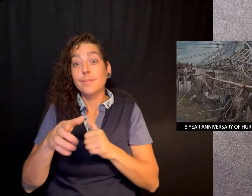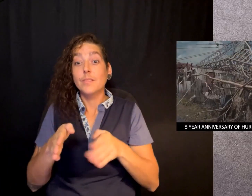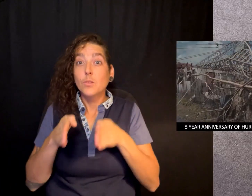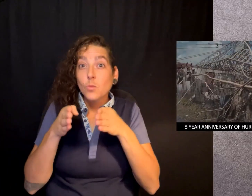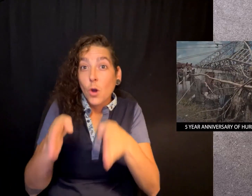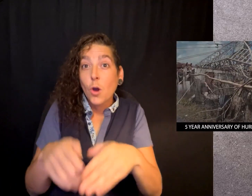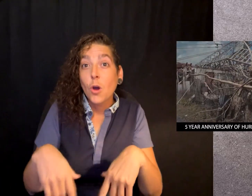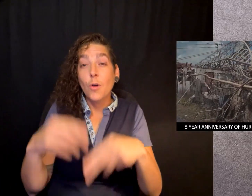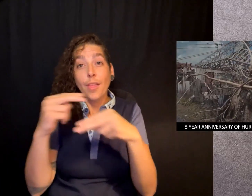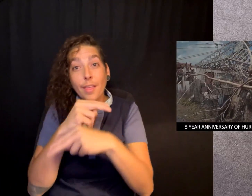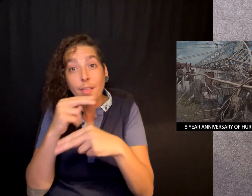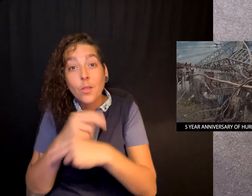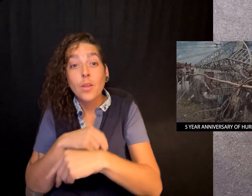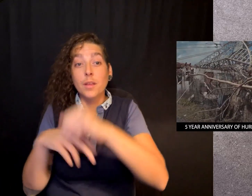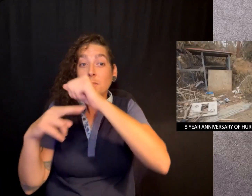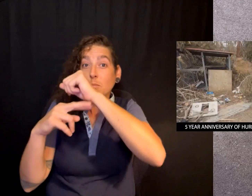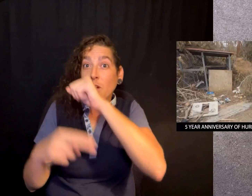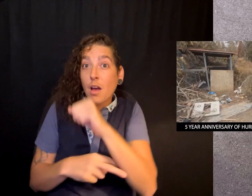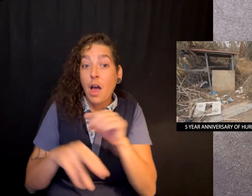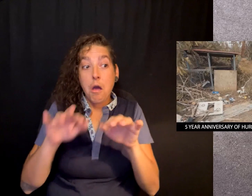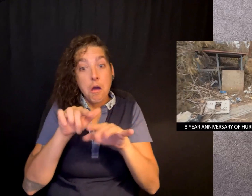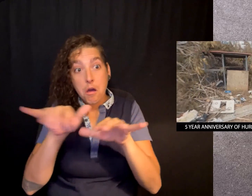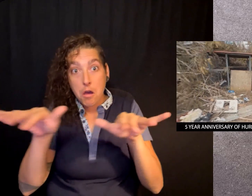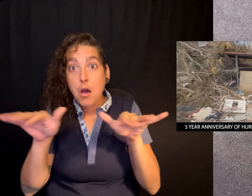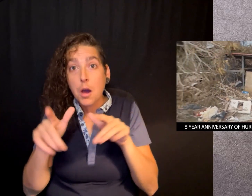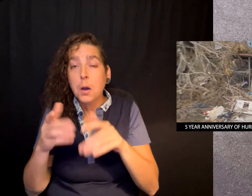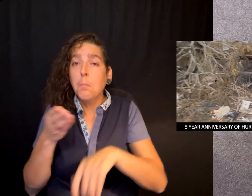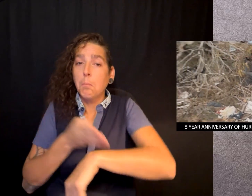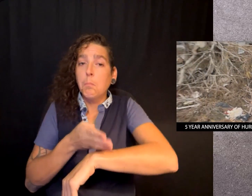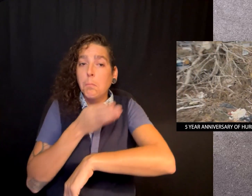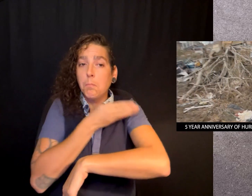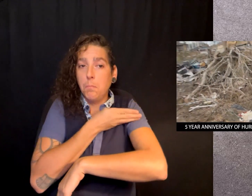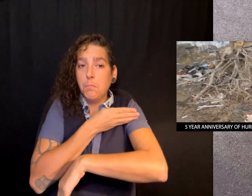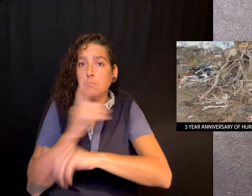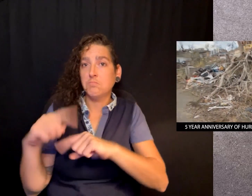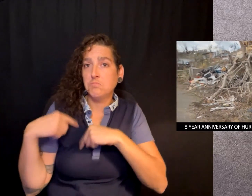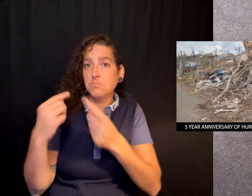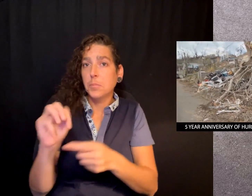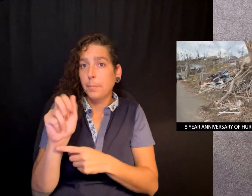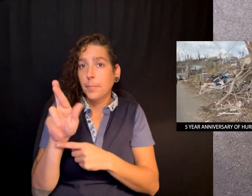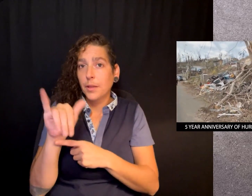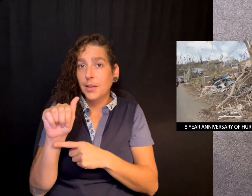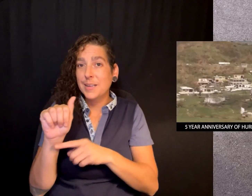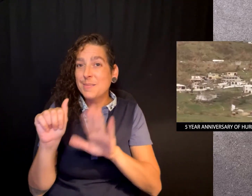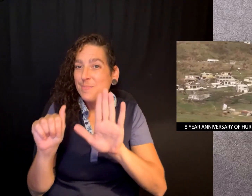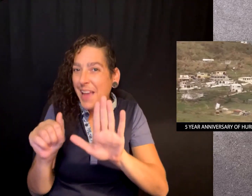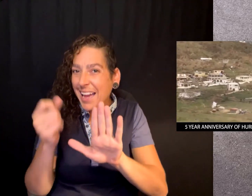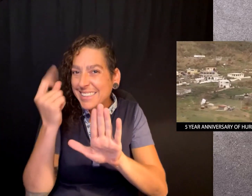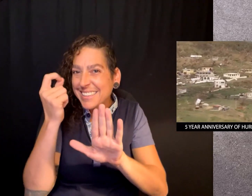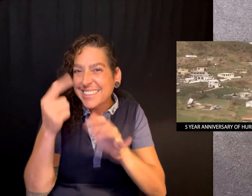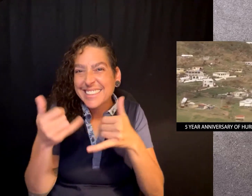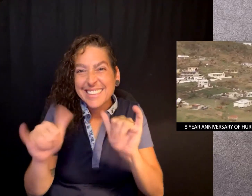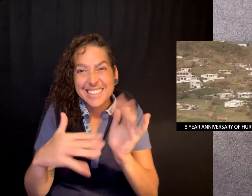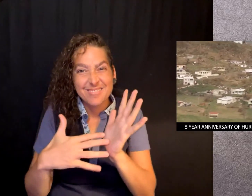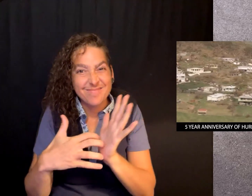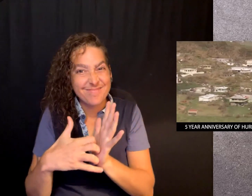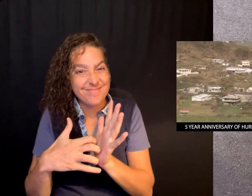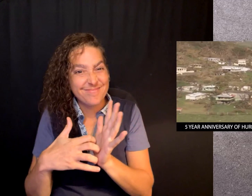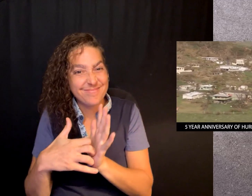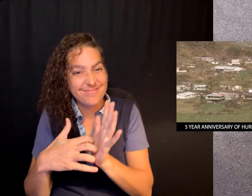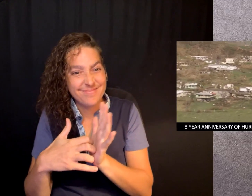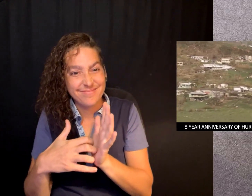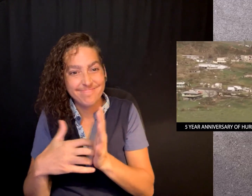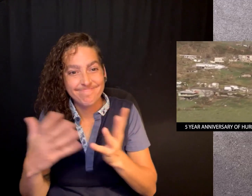the infrastructure has improved since Maria but it's still frail and officials in Puerto